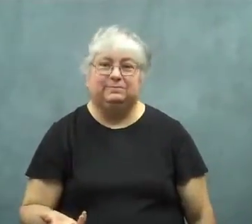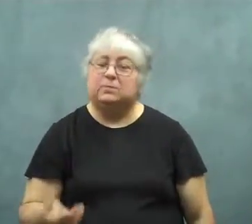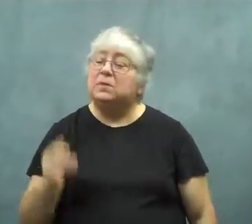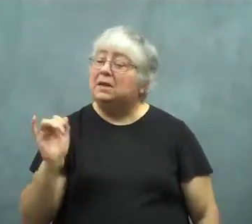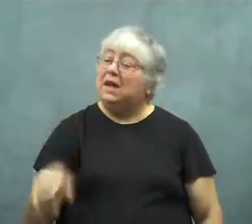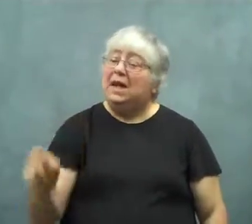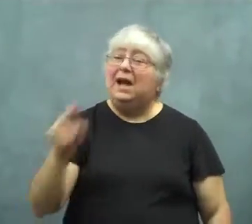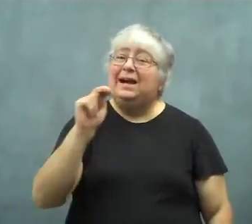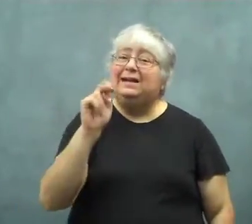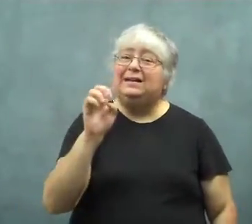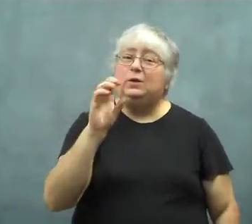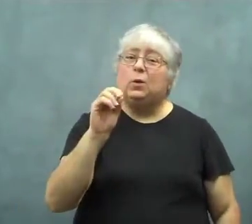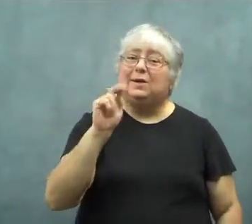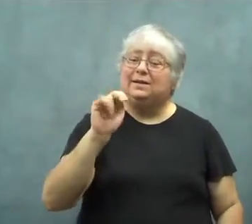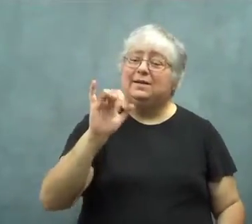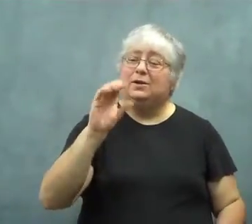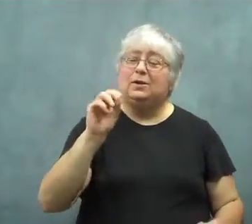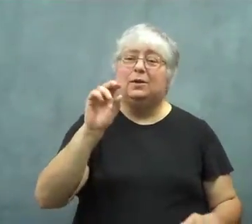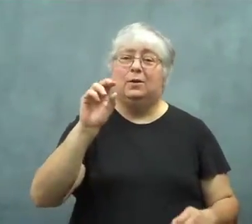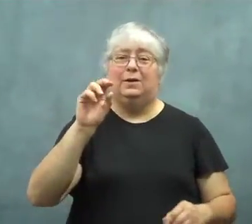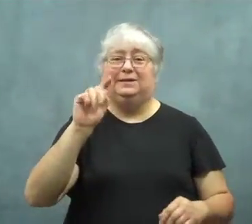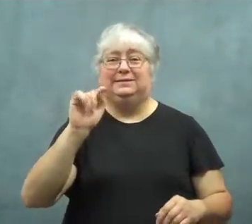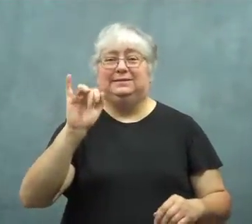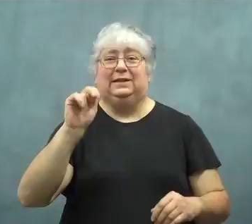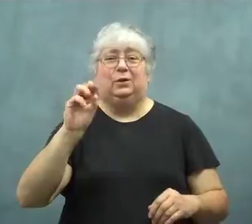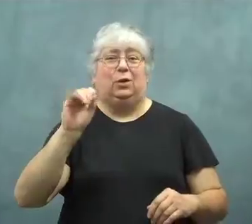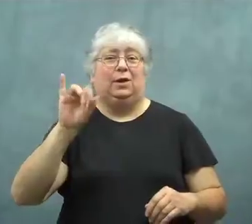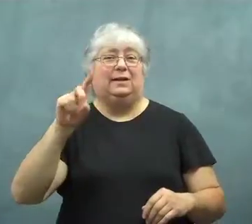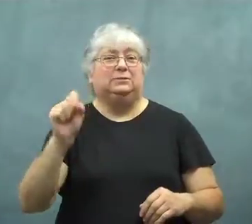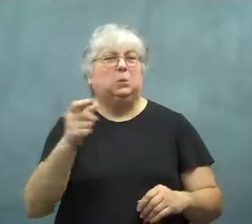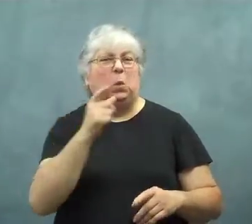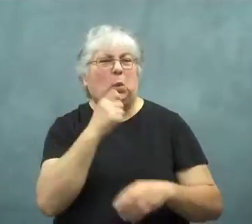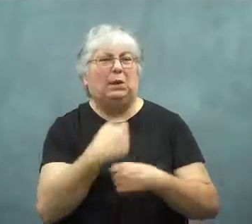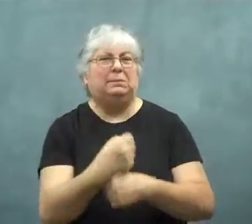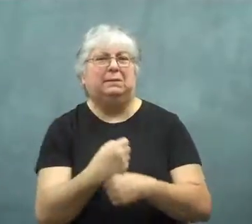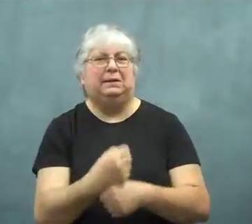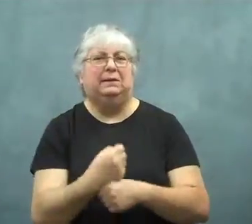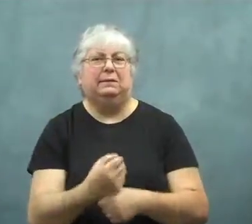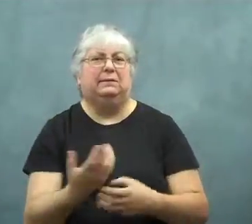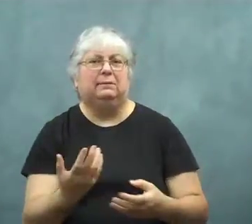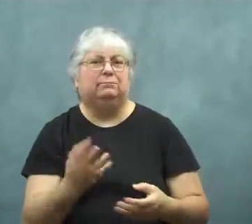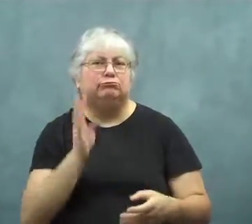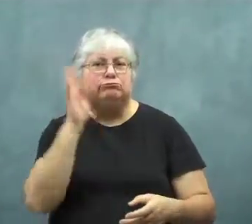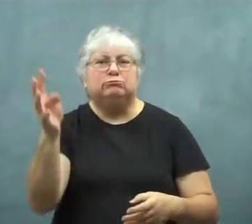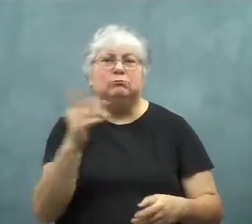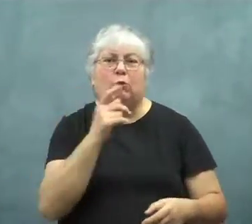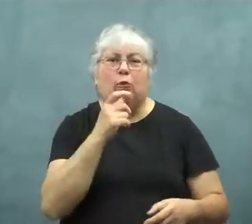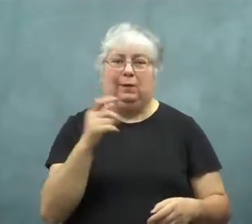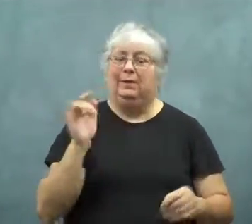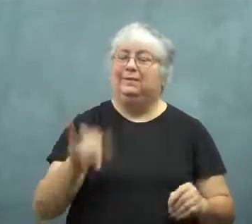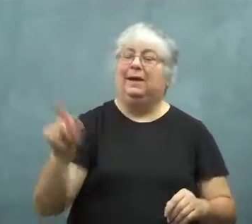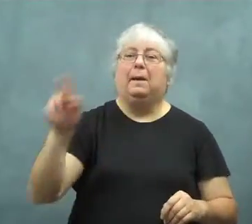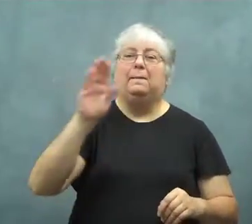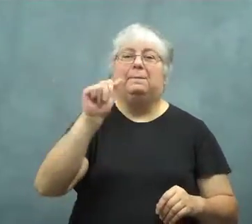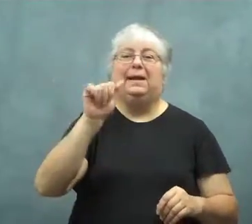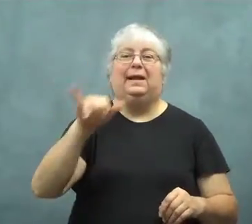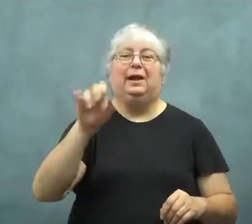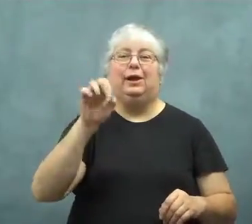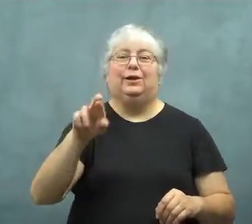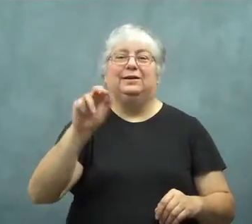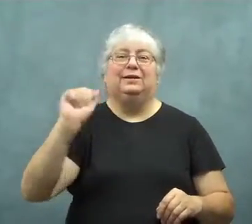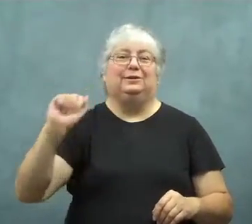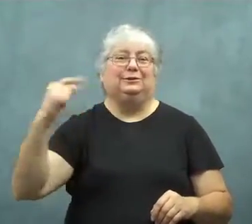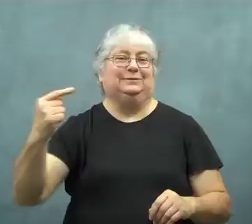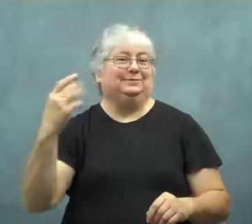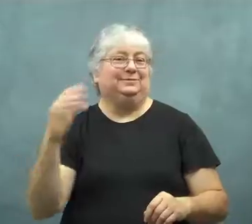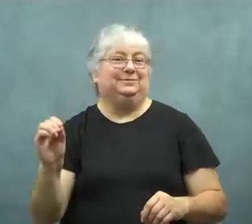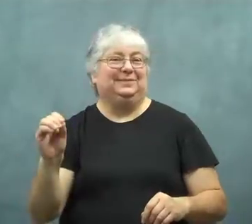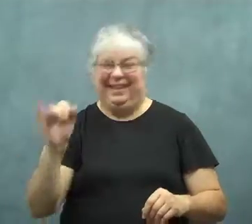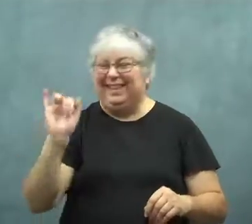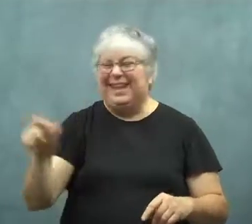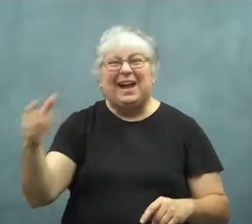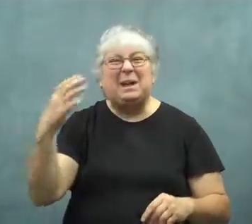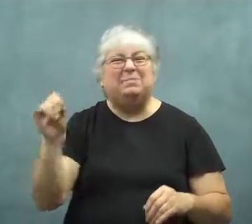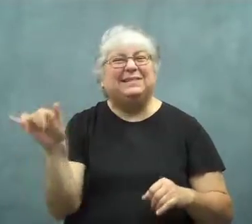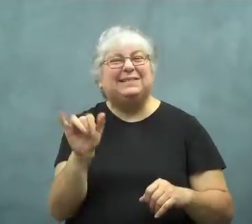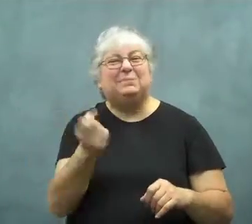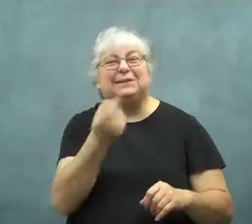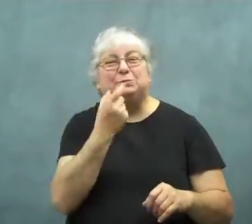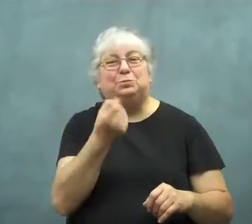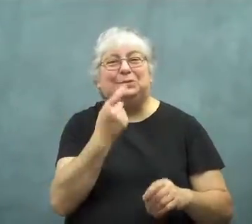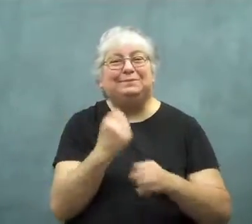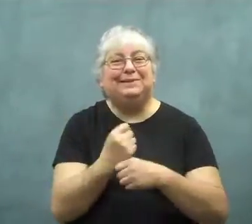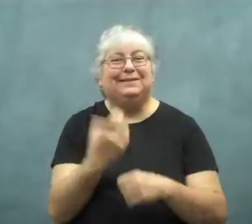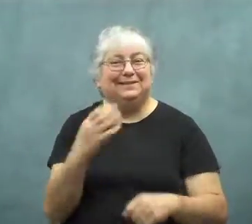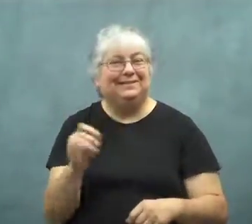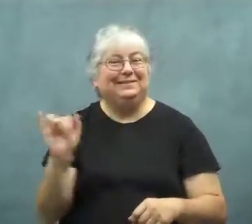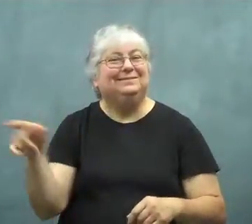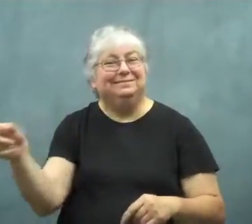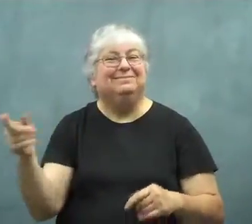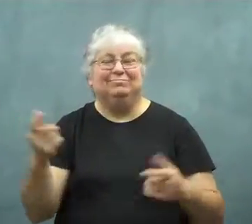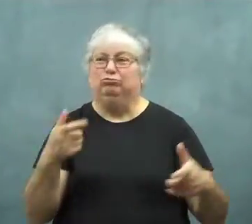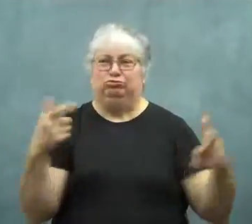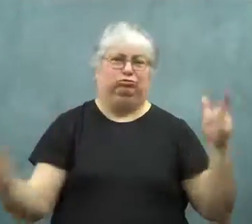Bayer AG company developed the neonicotinoid insecticides.